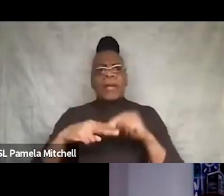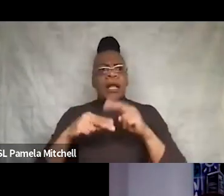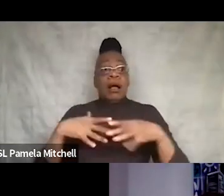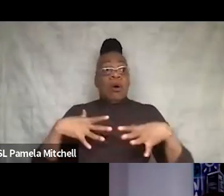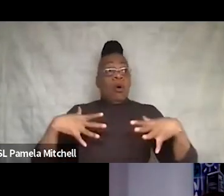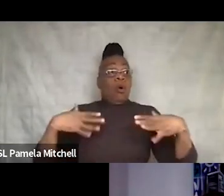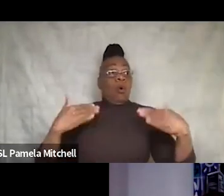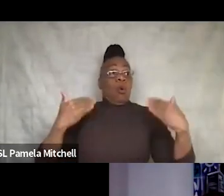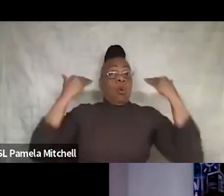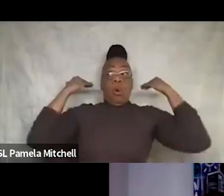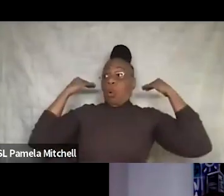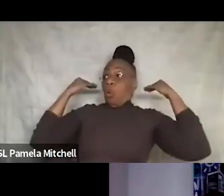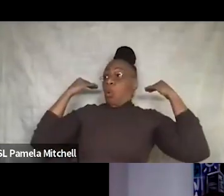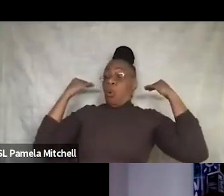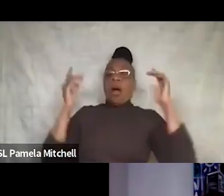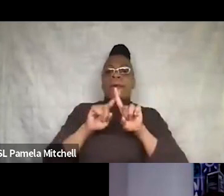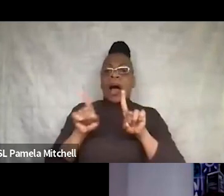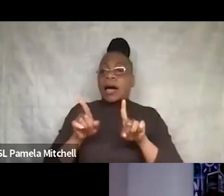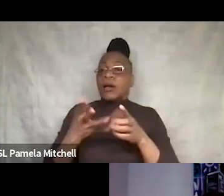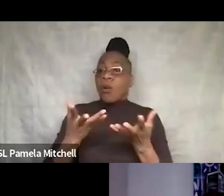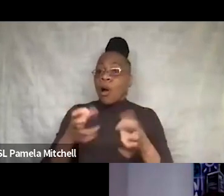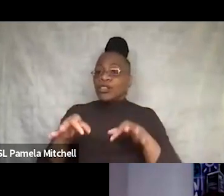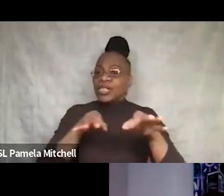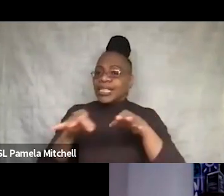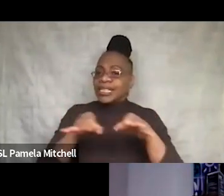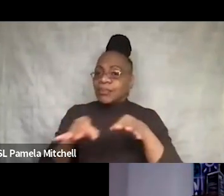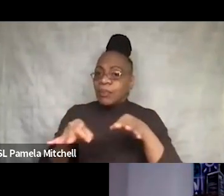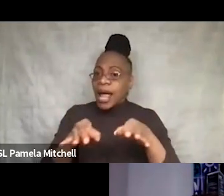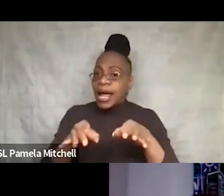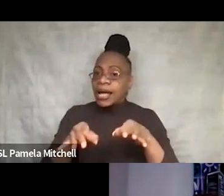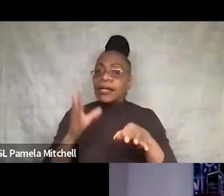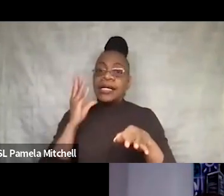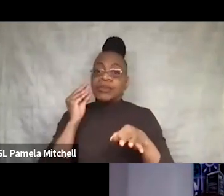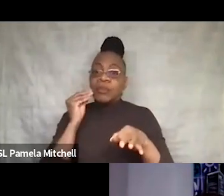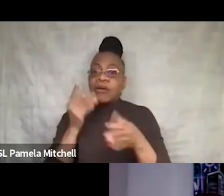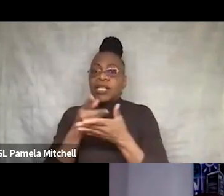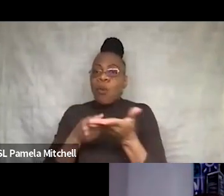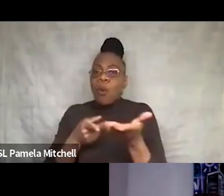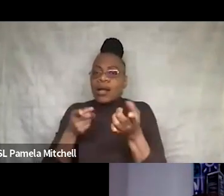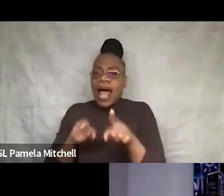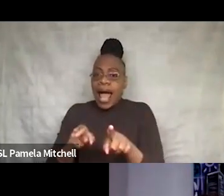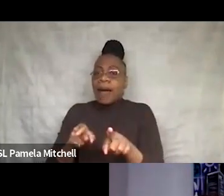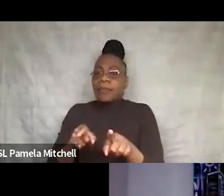but I want them to share with you what it was like before they got here, what they've done, and what things are like for them now."